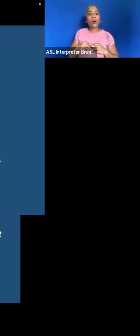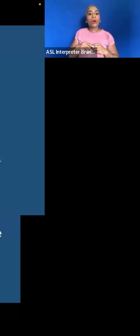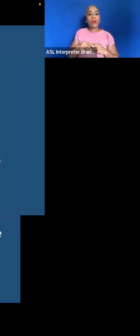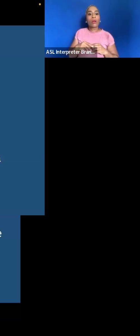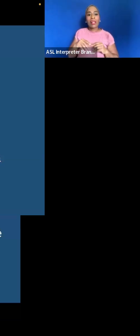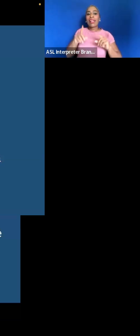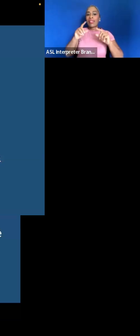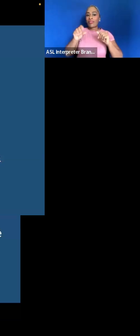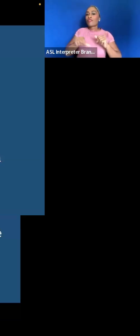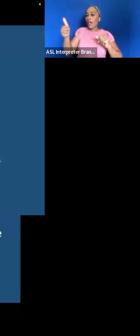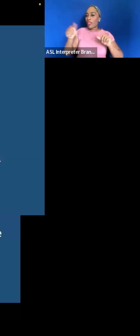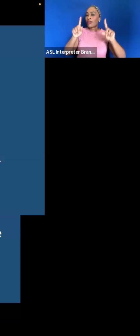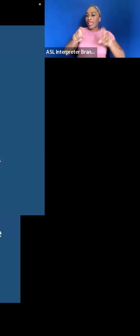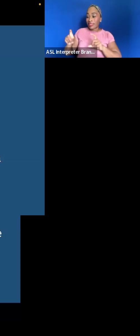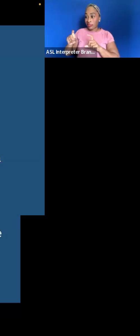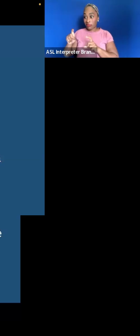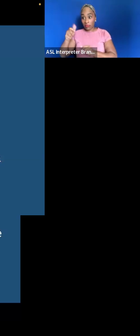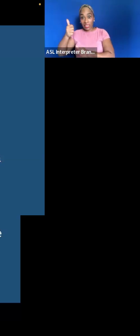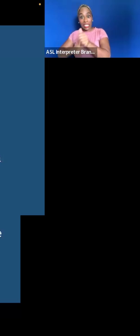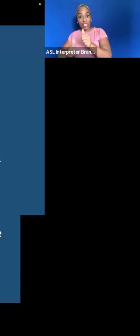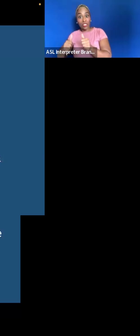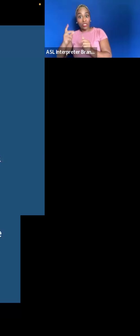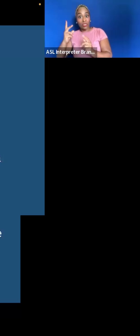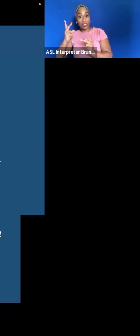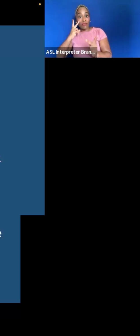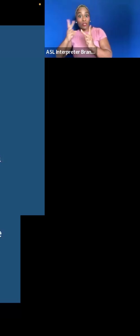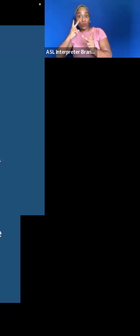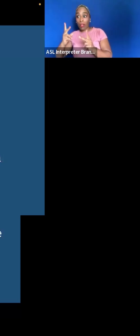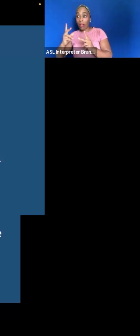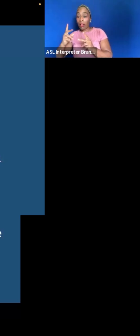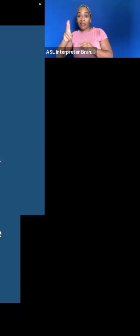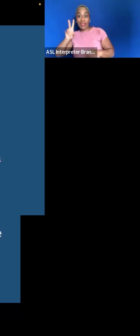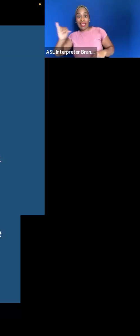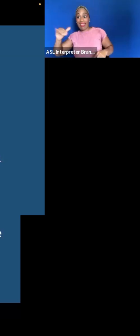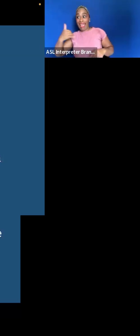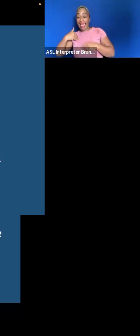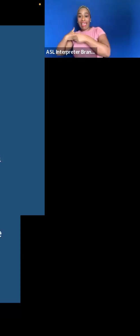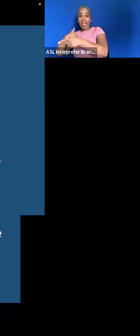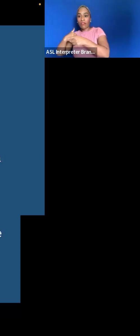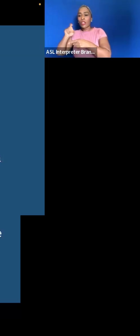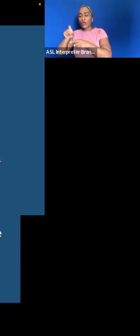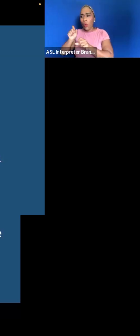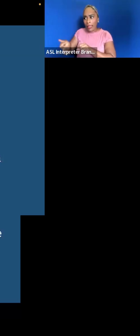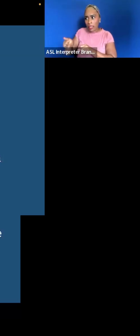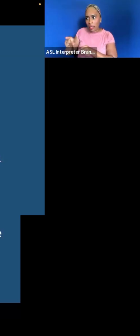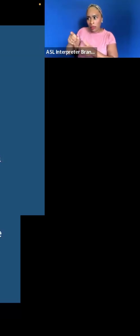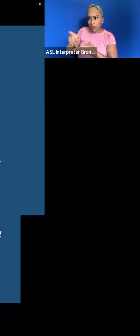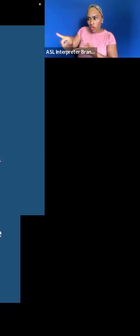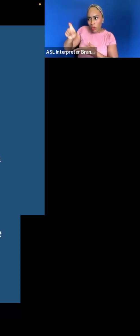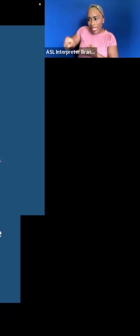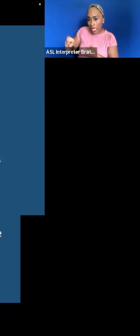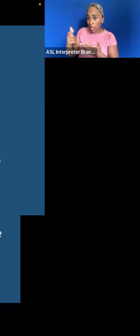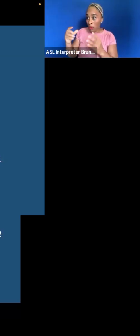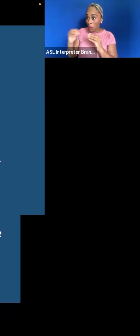Every kid with a visual impairment, again, is going to be different. You need to ask them what works for them. Do they like a lot of light? Do they like it dark?